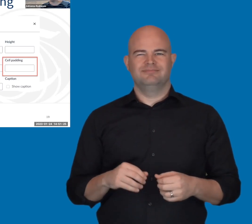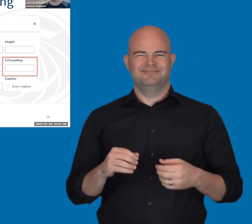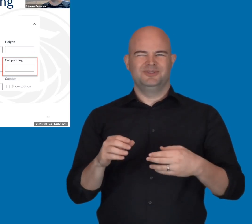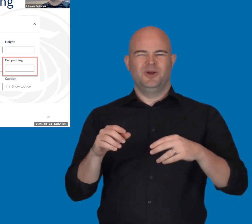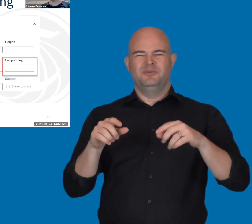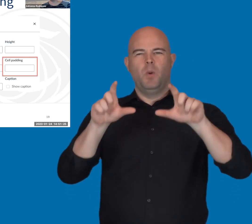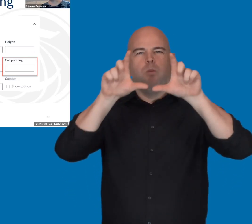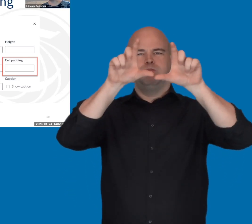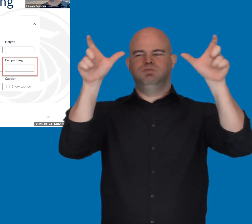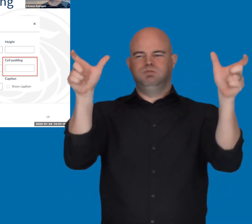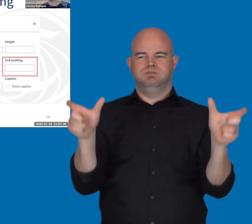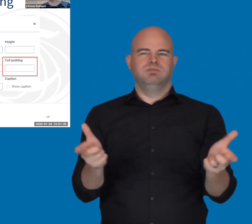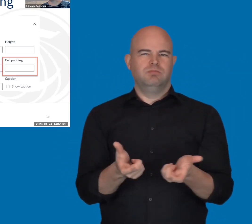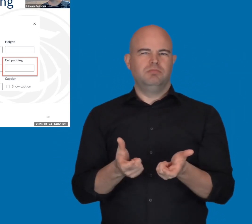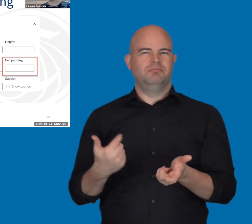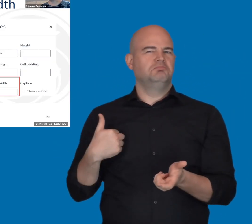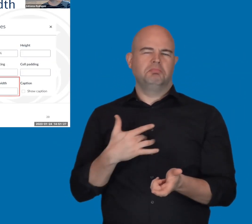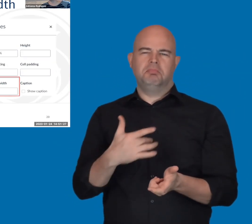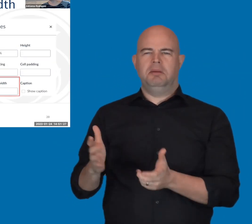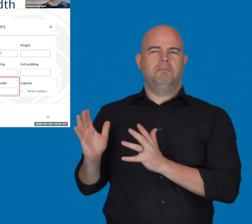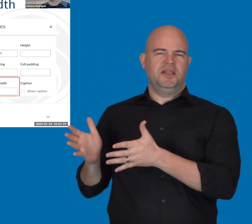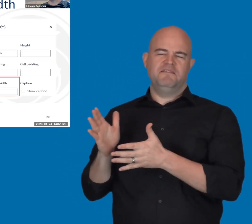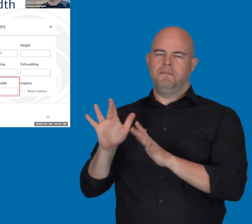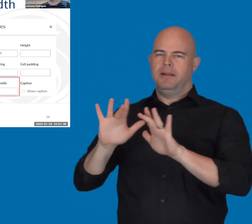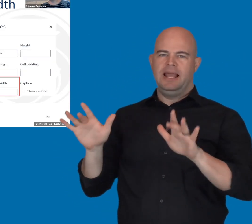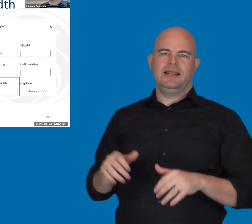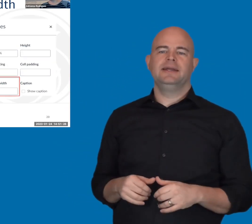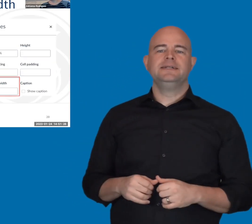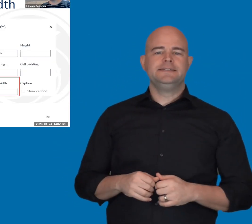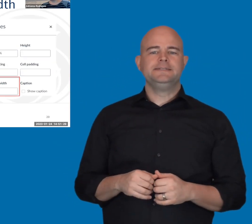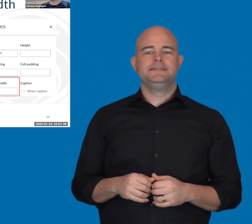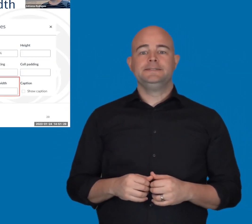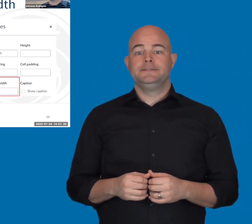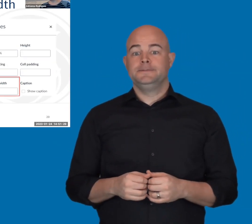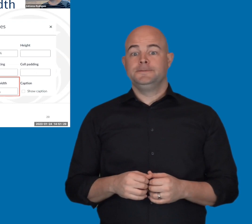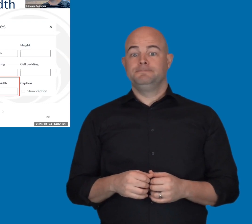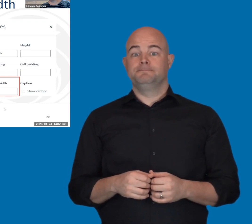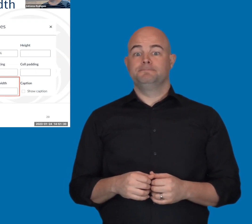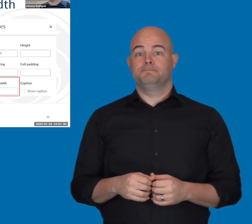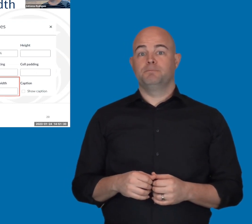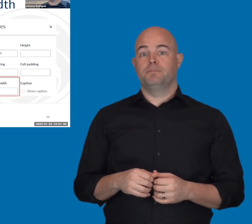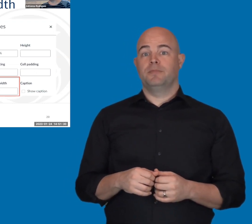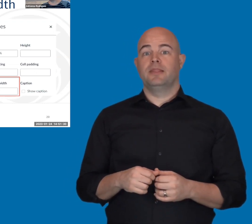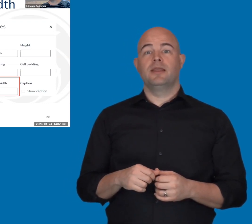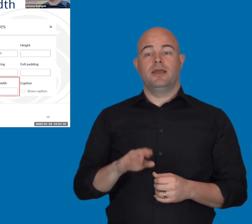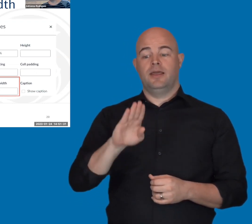but we generally leave that blank. Order width has a default of 1 in Canvas.